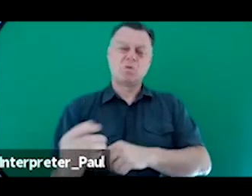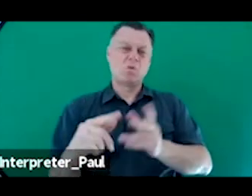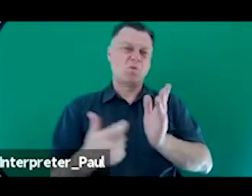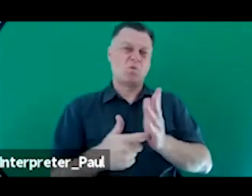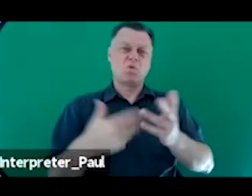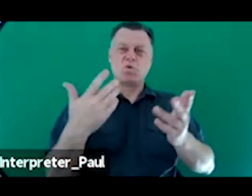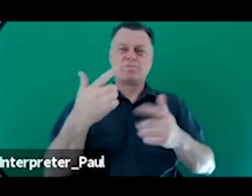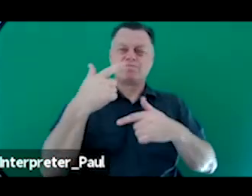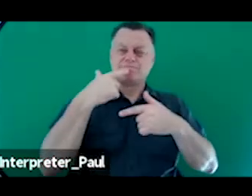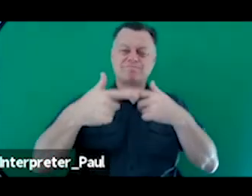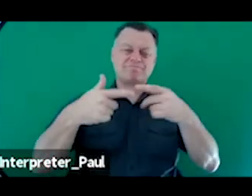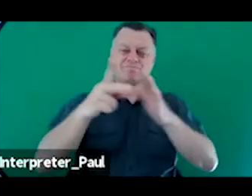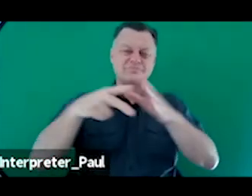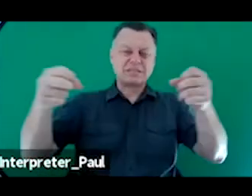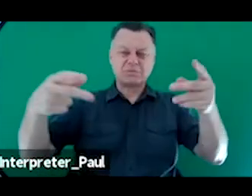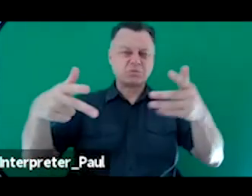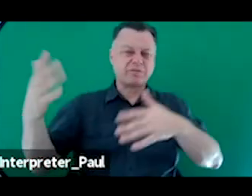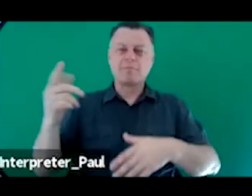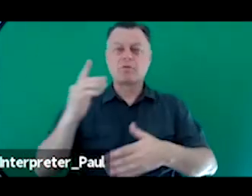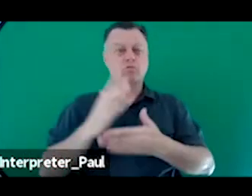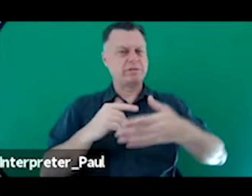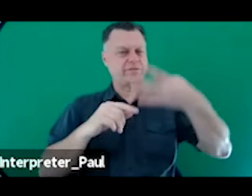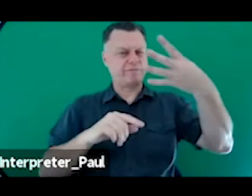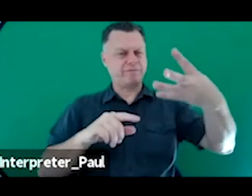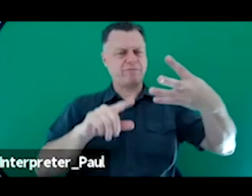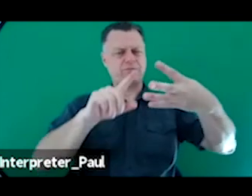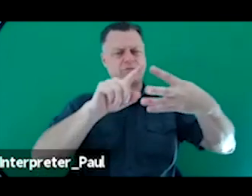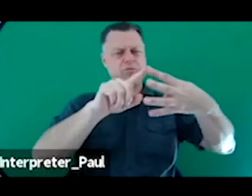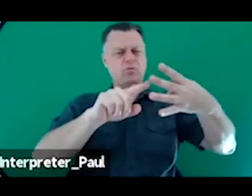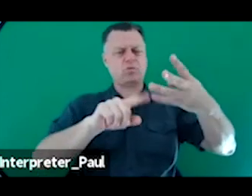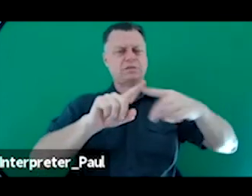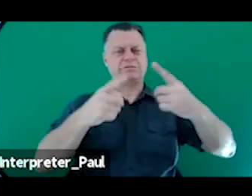But there's actually four different types of interactions that if you can ask your instructor